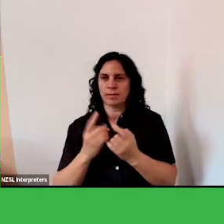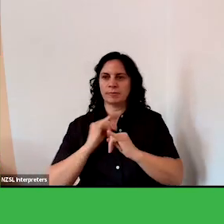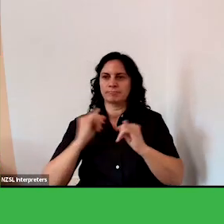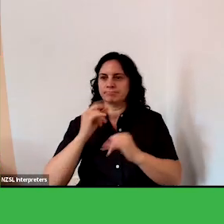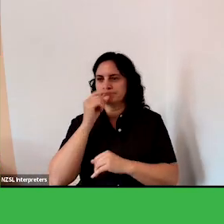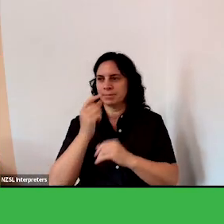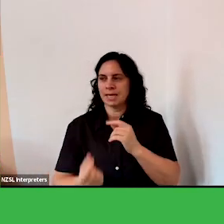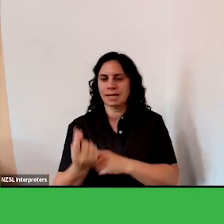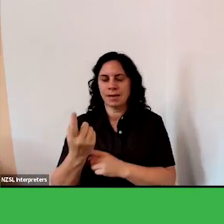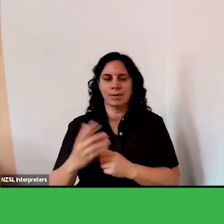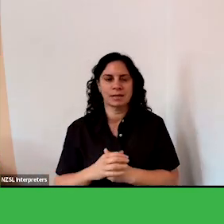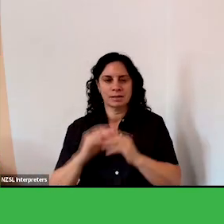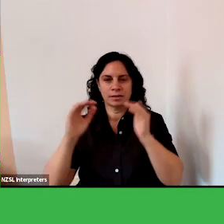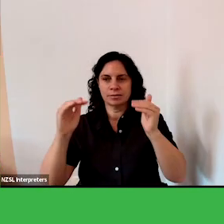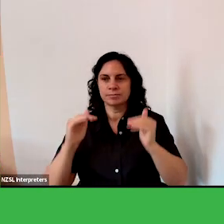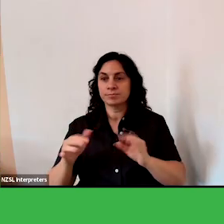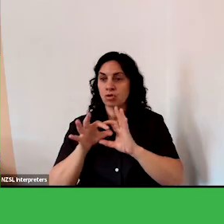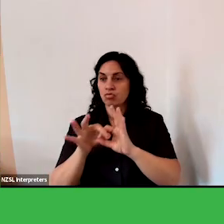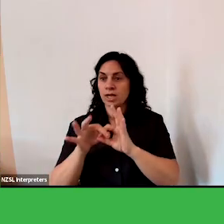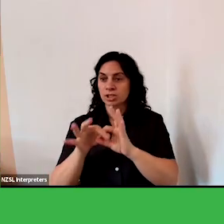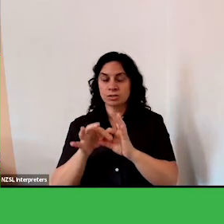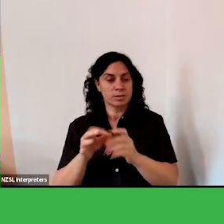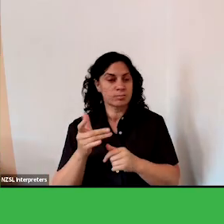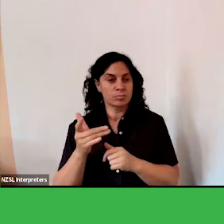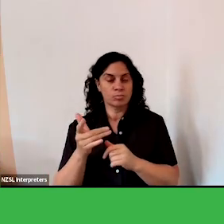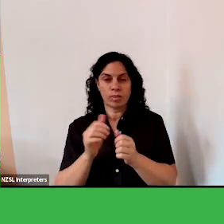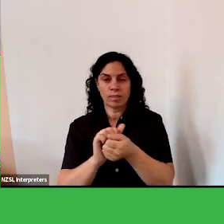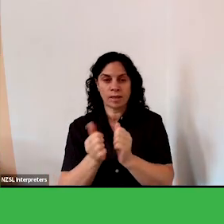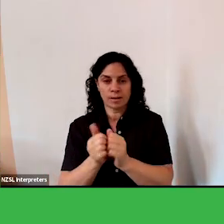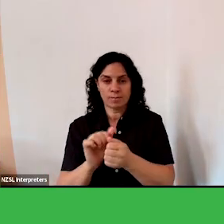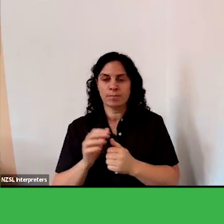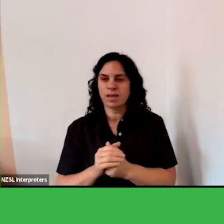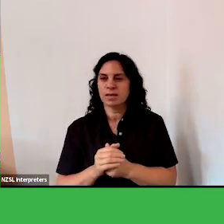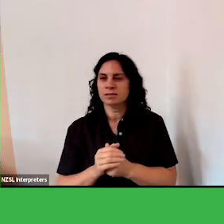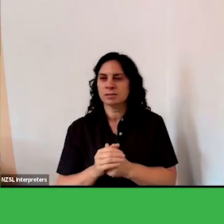And lastly, relationship with friends or peers was measured using a validated 8-item scale that included items